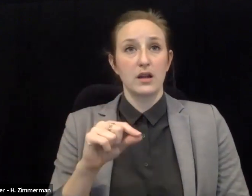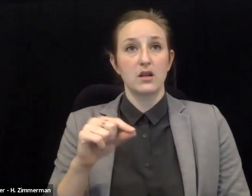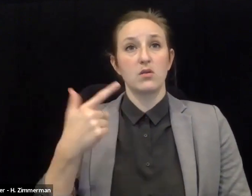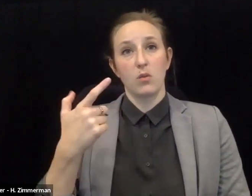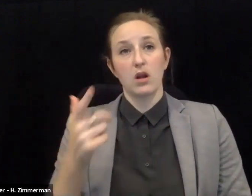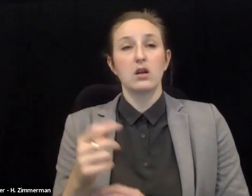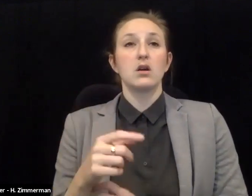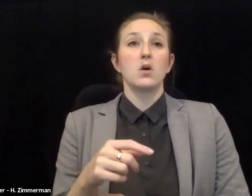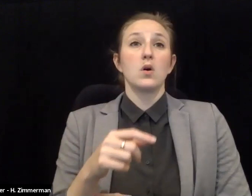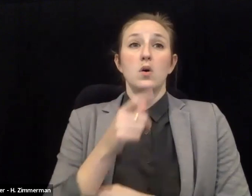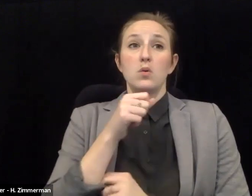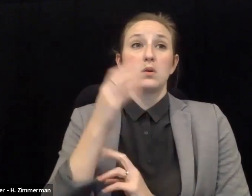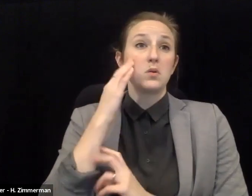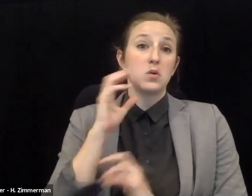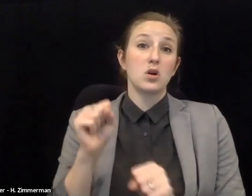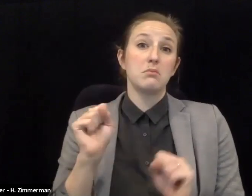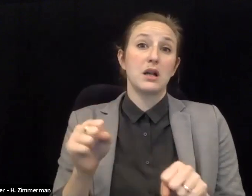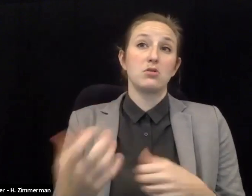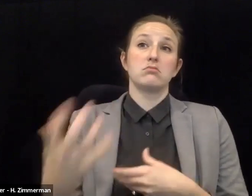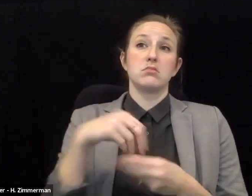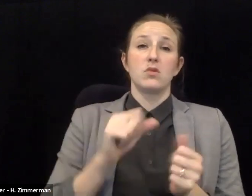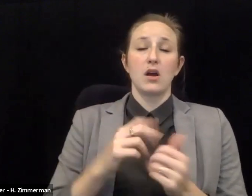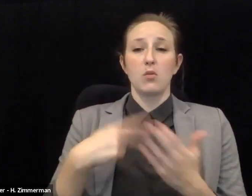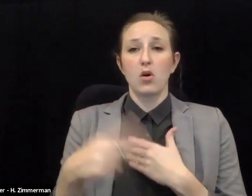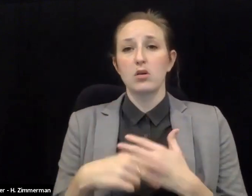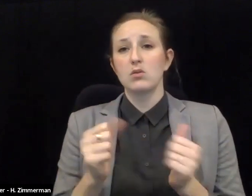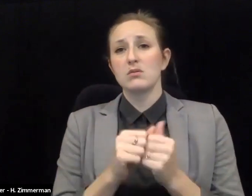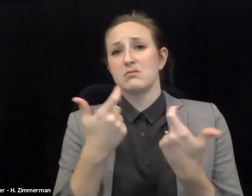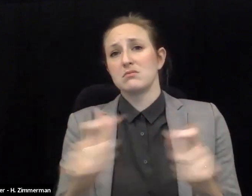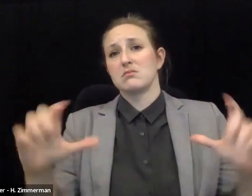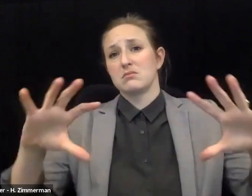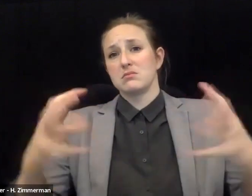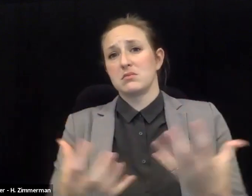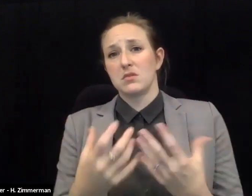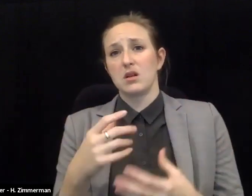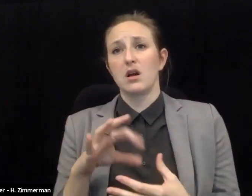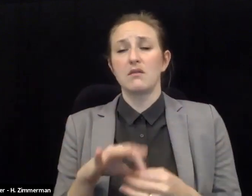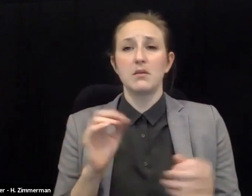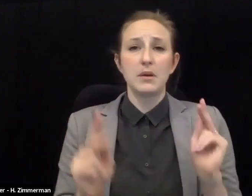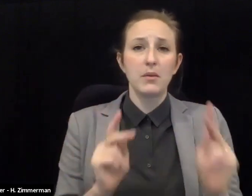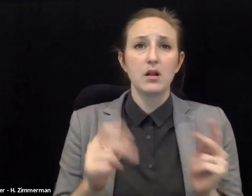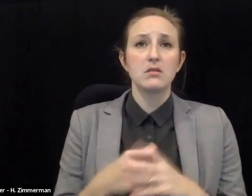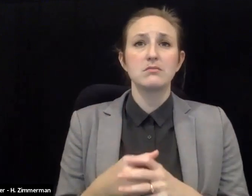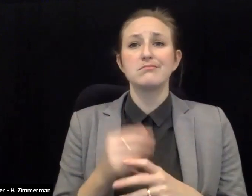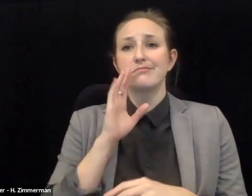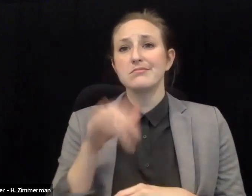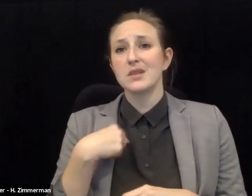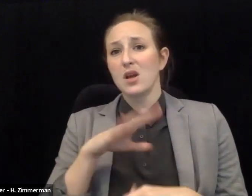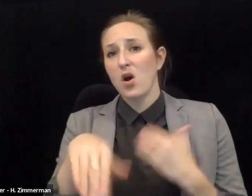be partaking in our program with such a large pool of folks and knowing that they all have jobs and